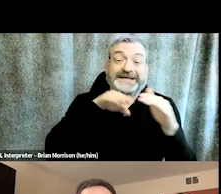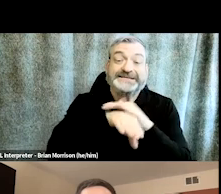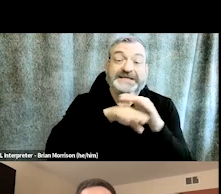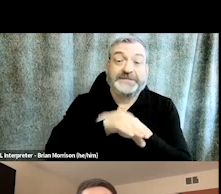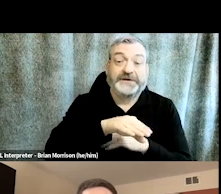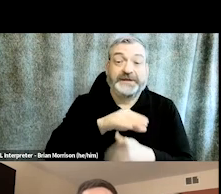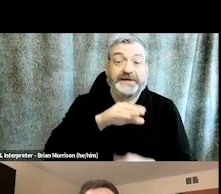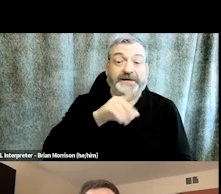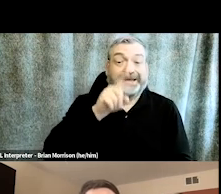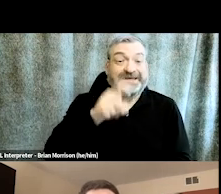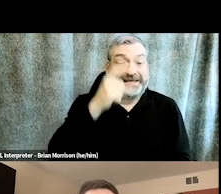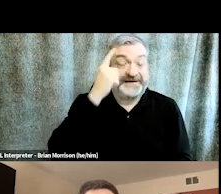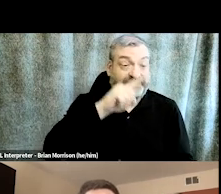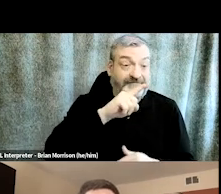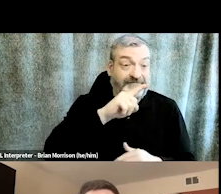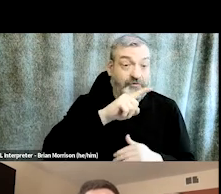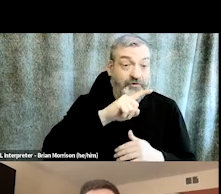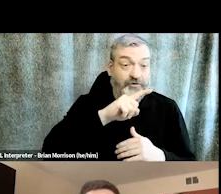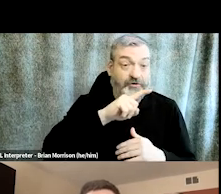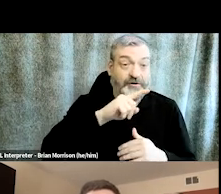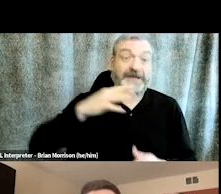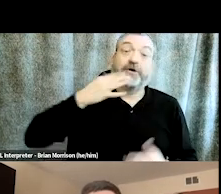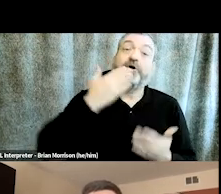So I would say I can't think of a reason not to do it.